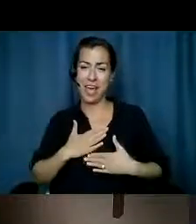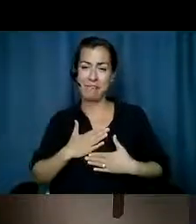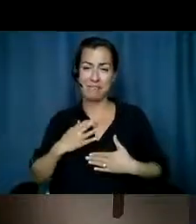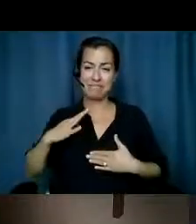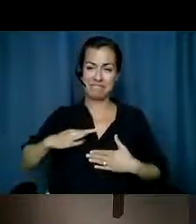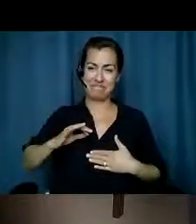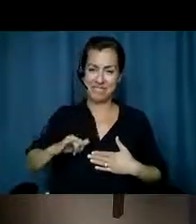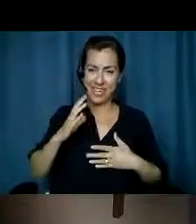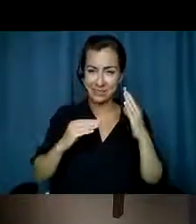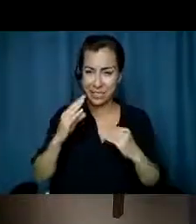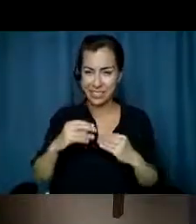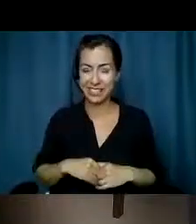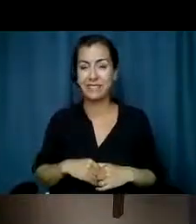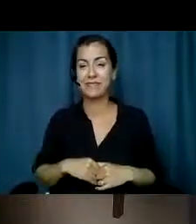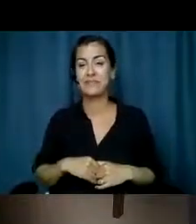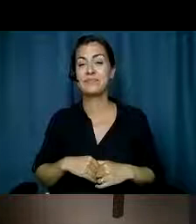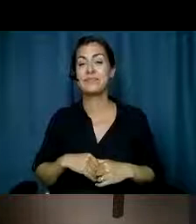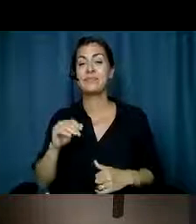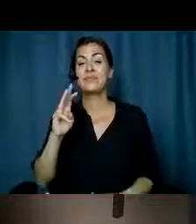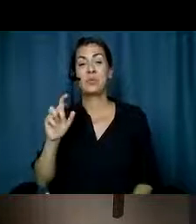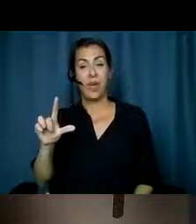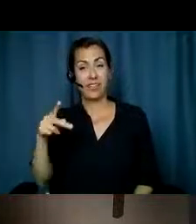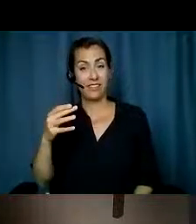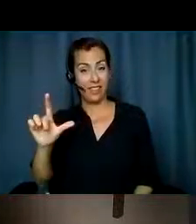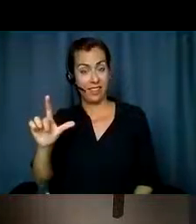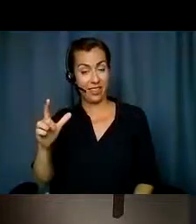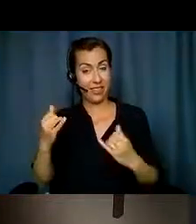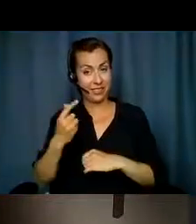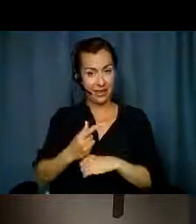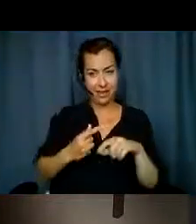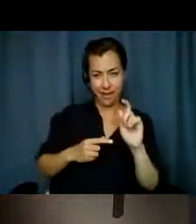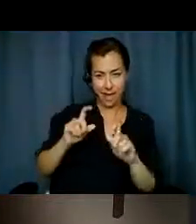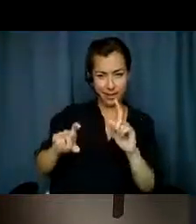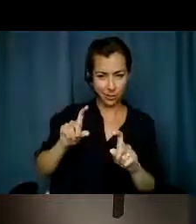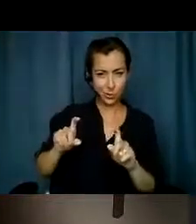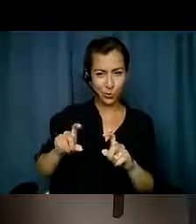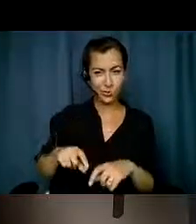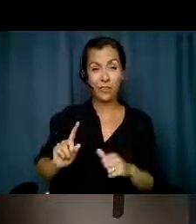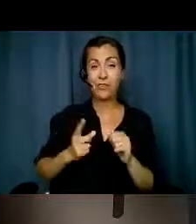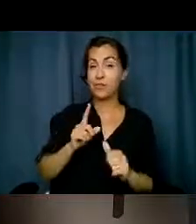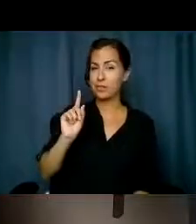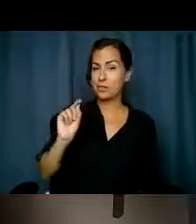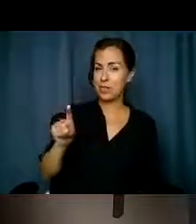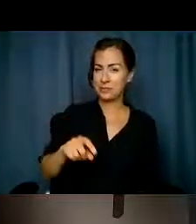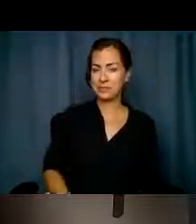Myself and a few others helped start up OSAC,